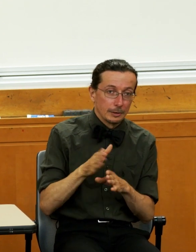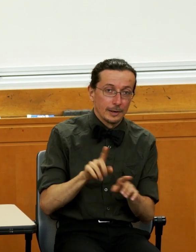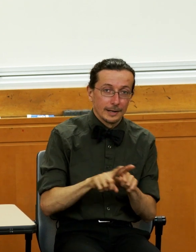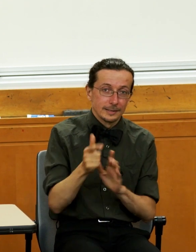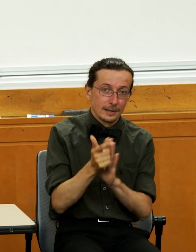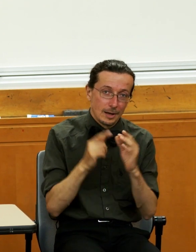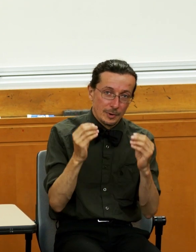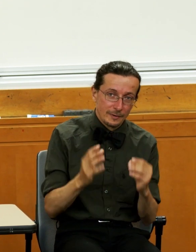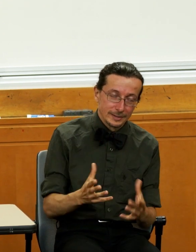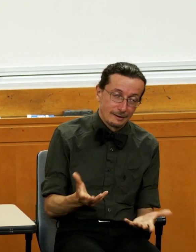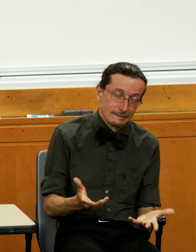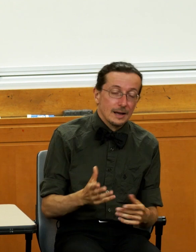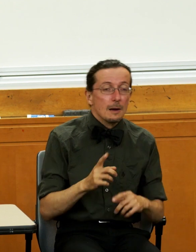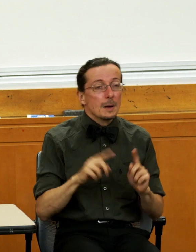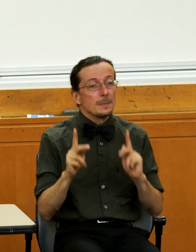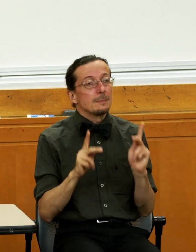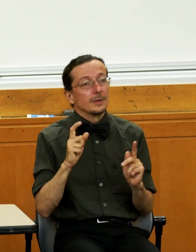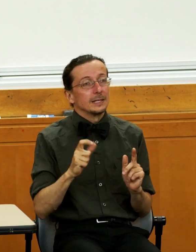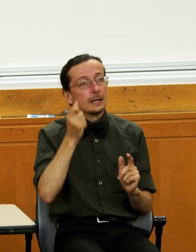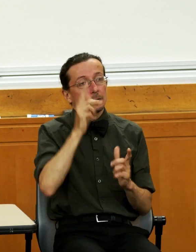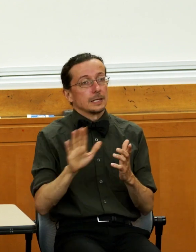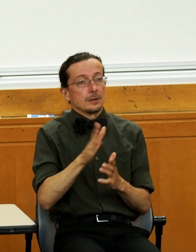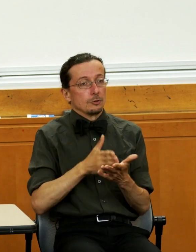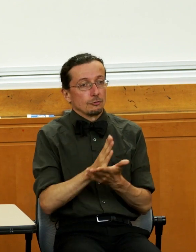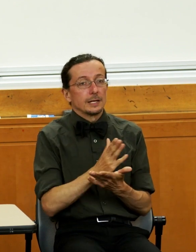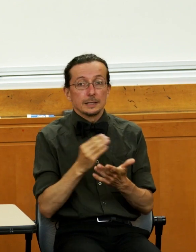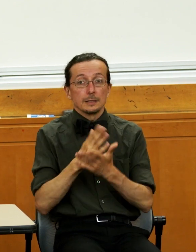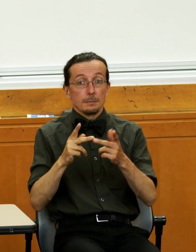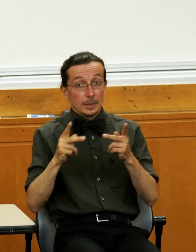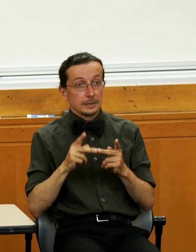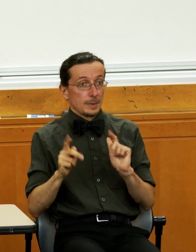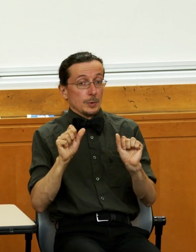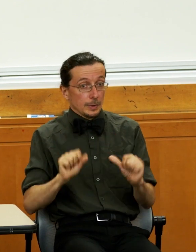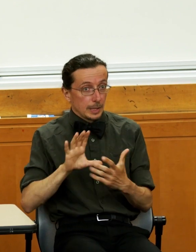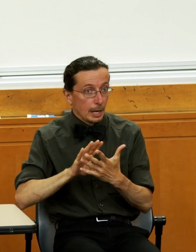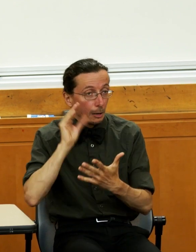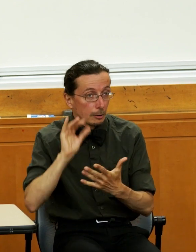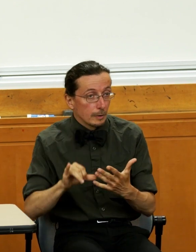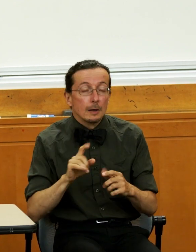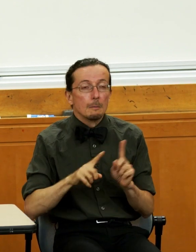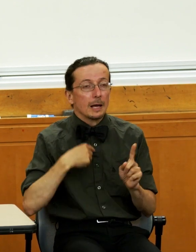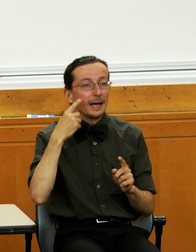understand their rights. I think there are spaces that do that. But I think it needs to be more